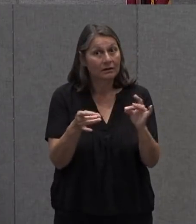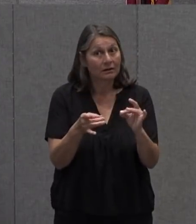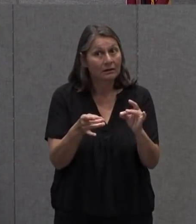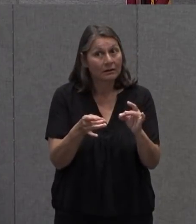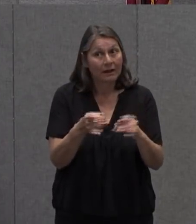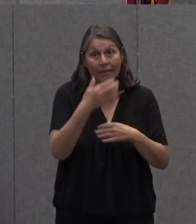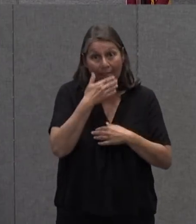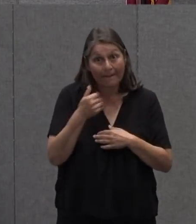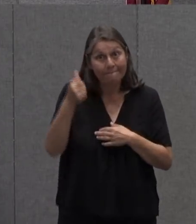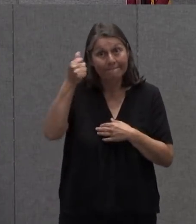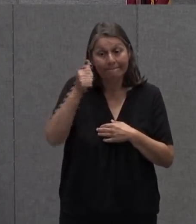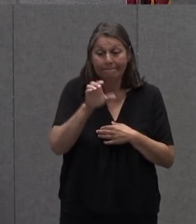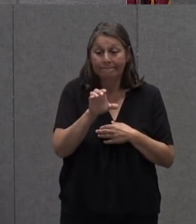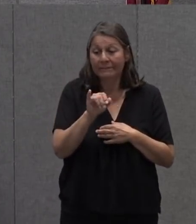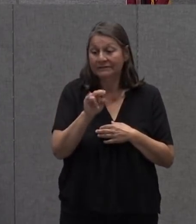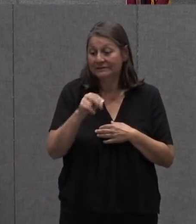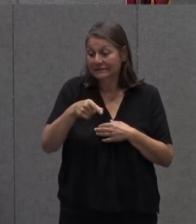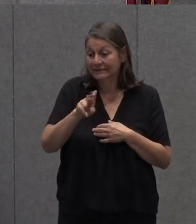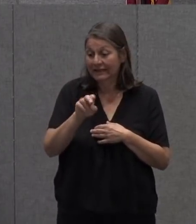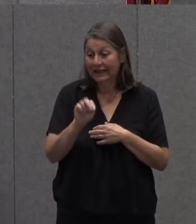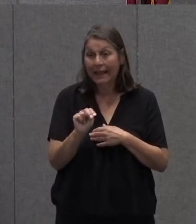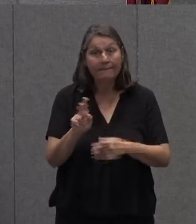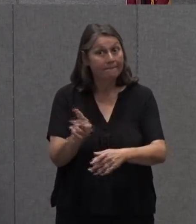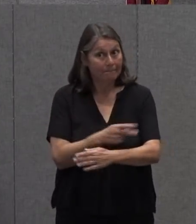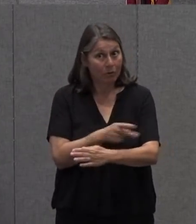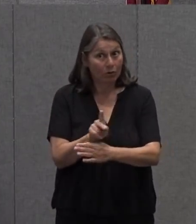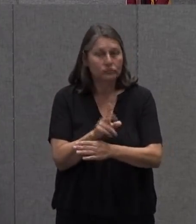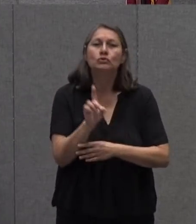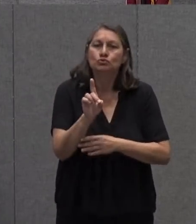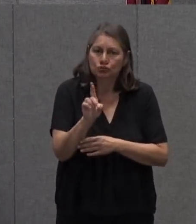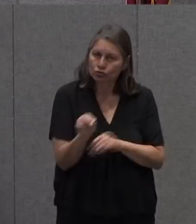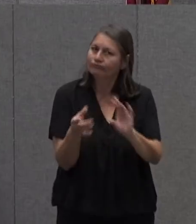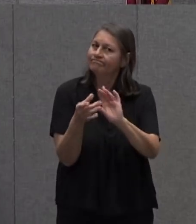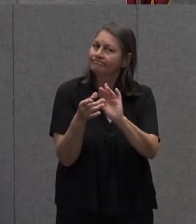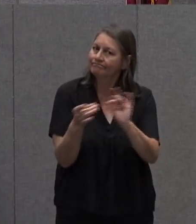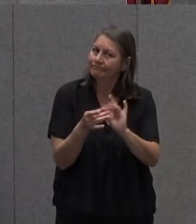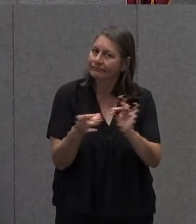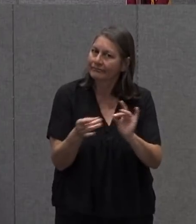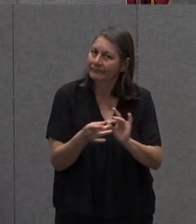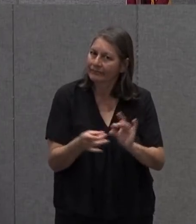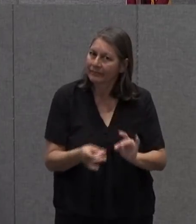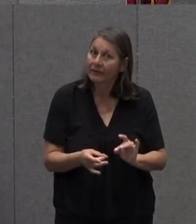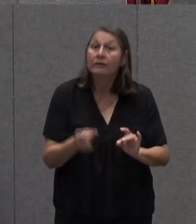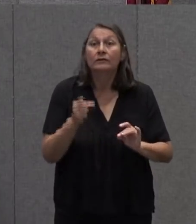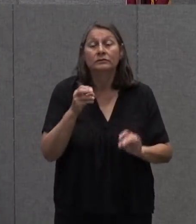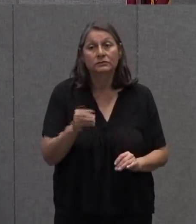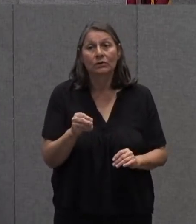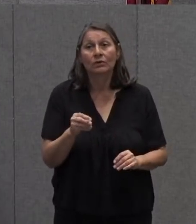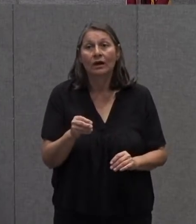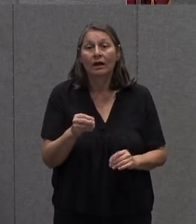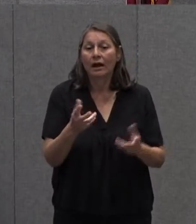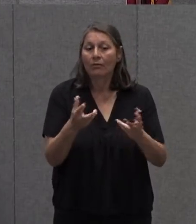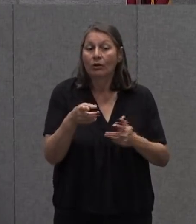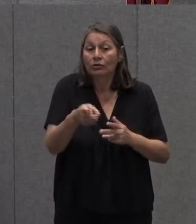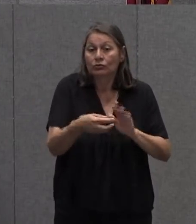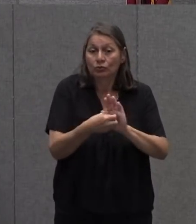And that's the kind of Cinquain that I want you to try and write today. So I'm gonna take down my sentence strips here.